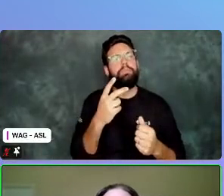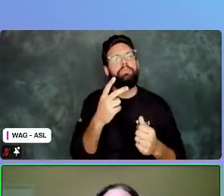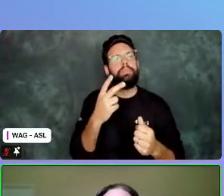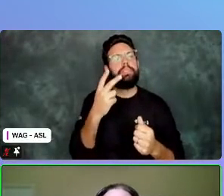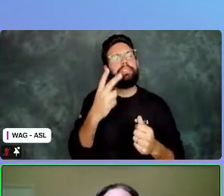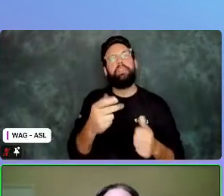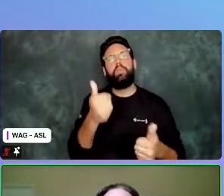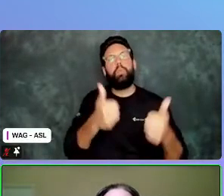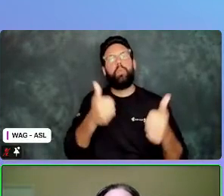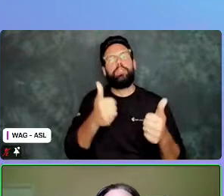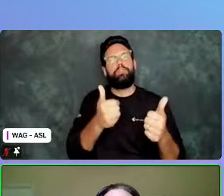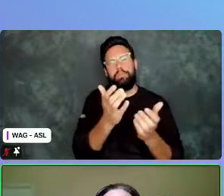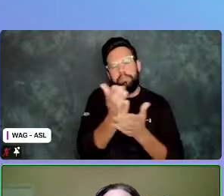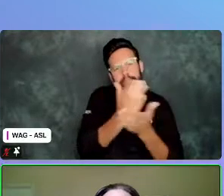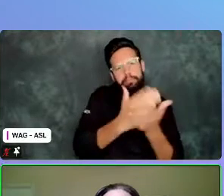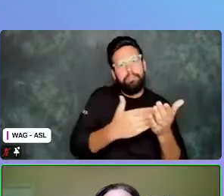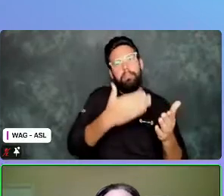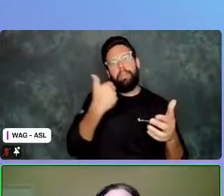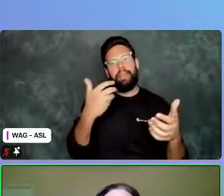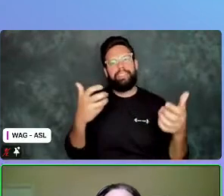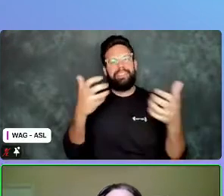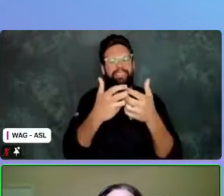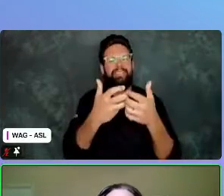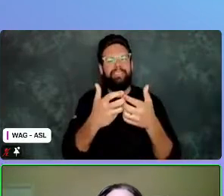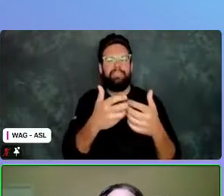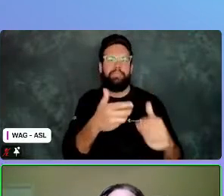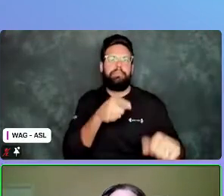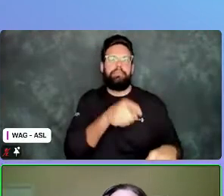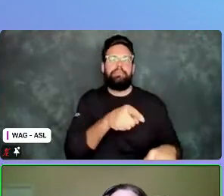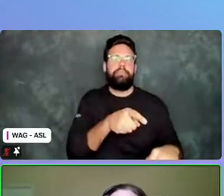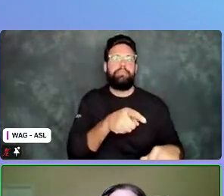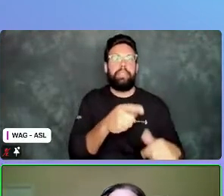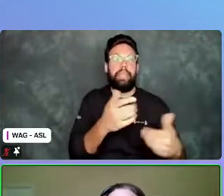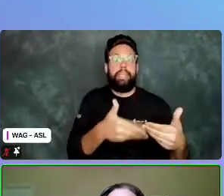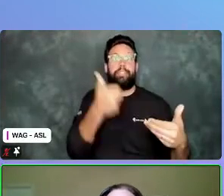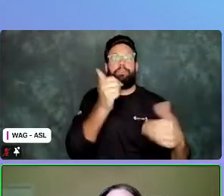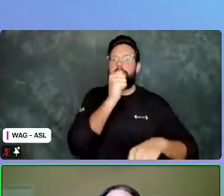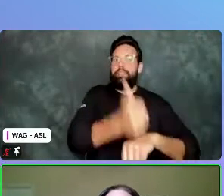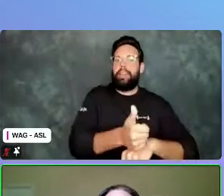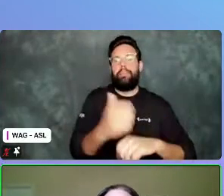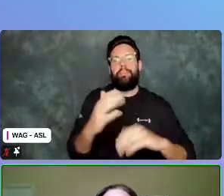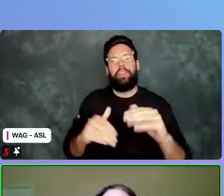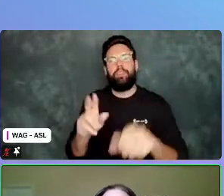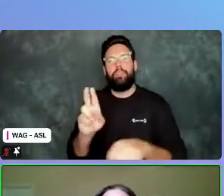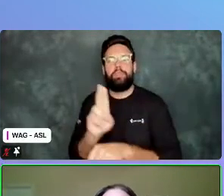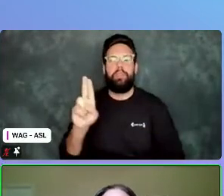that first and tried to see if a select element will work better for you than a custom